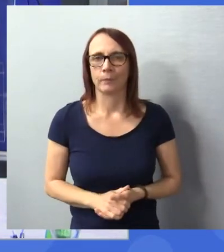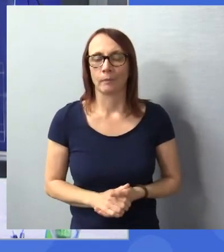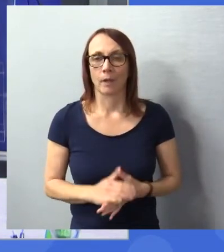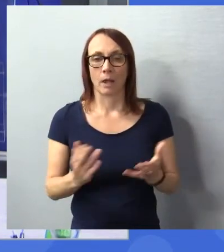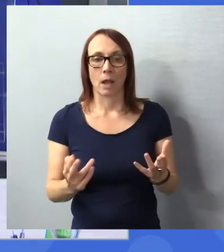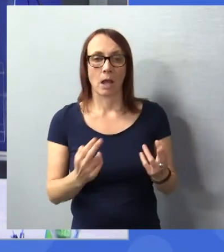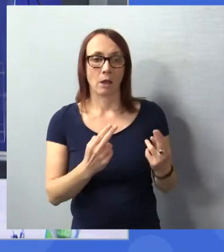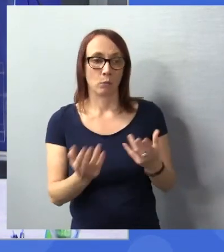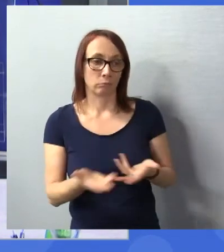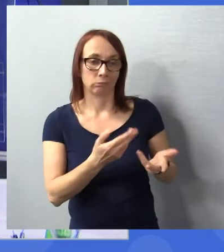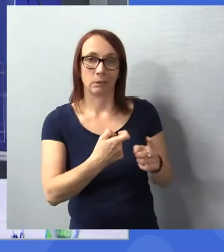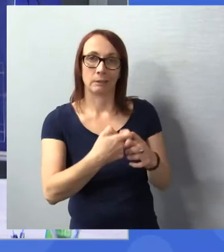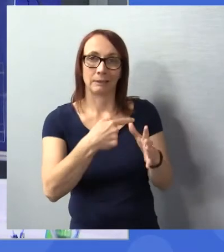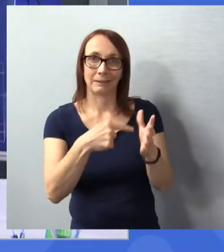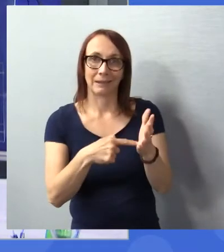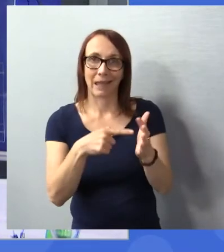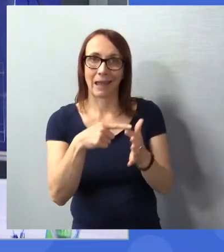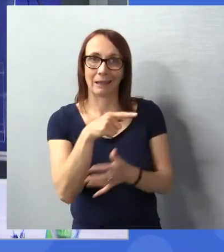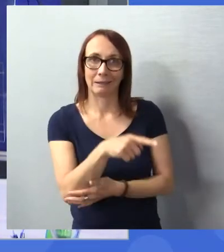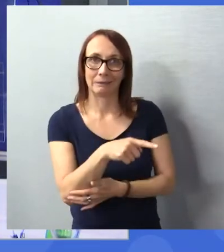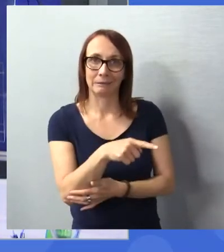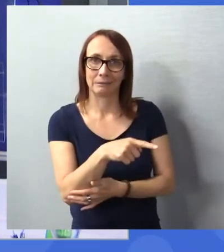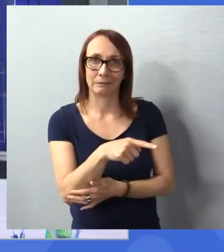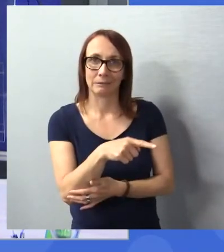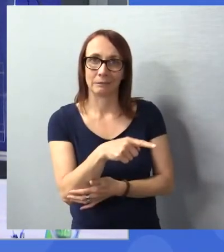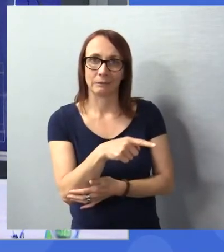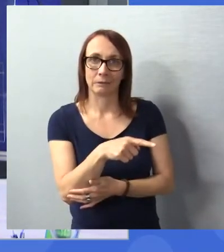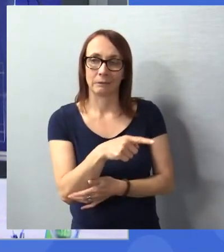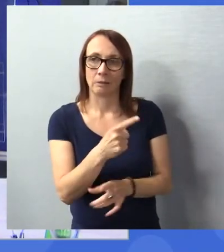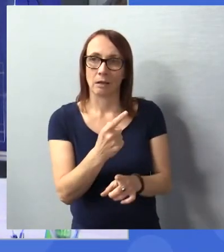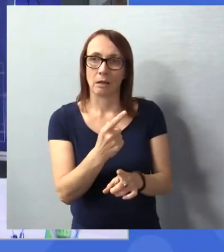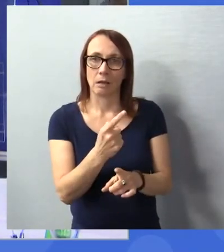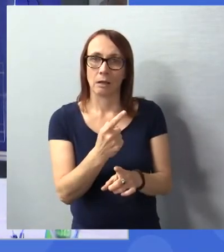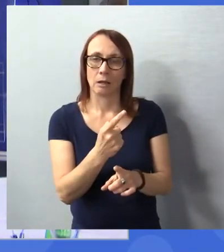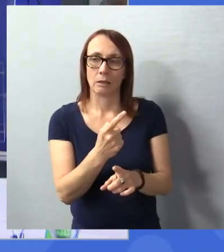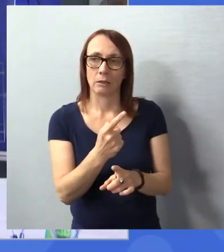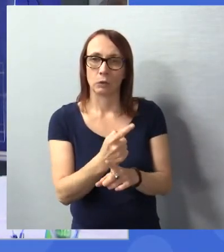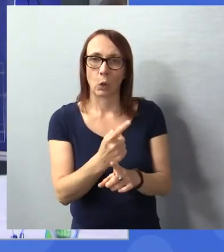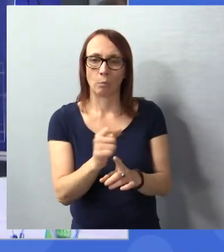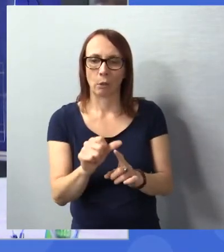now and Kate is gonna tell you a little bit about position that we have coming